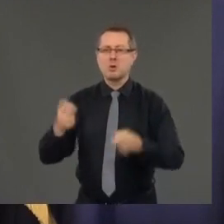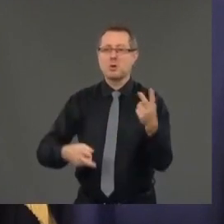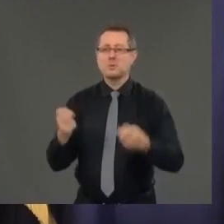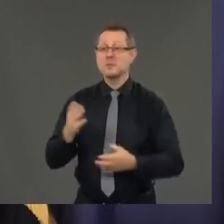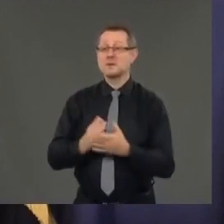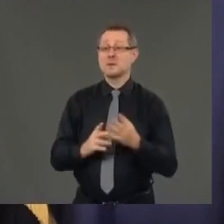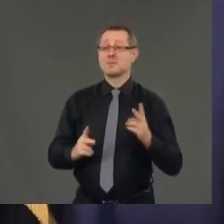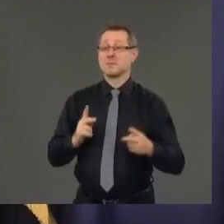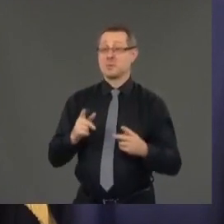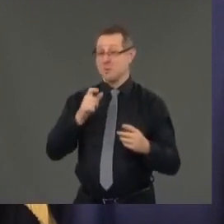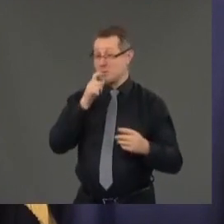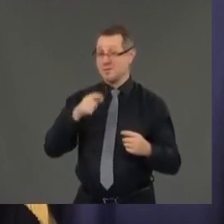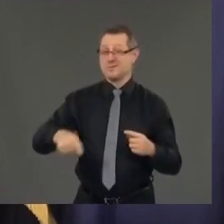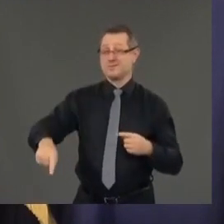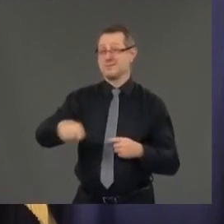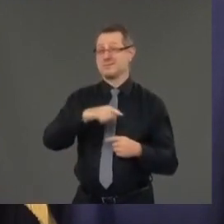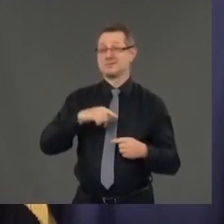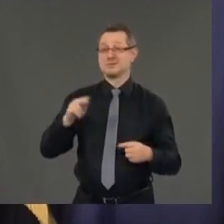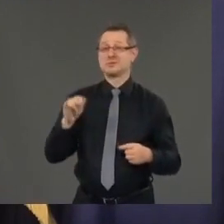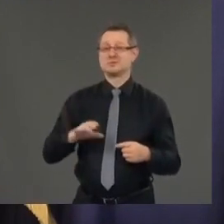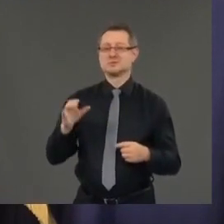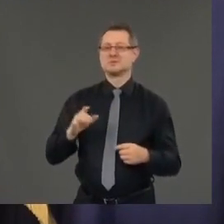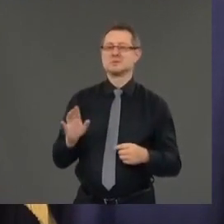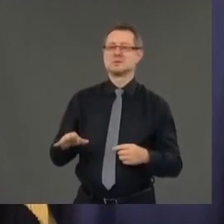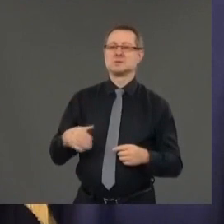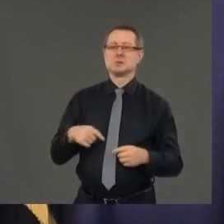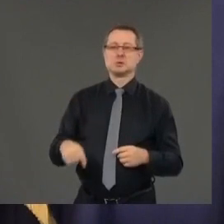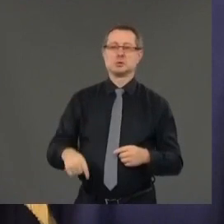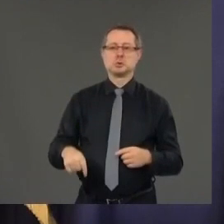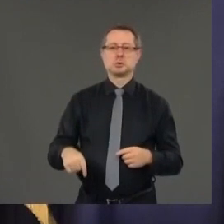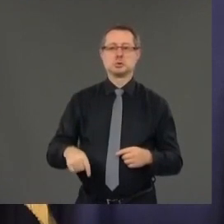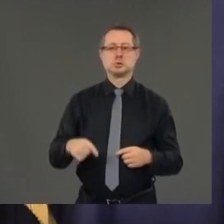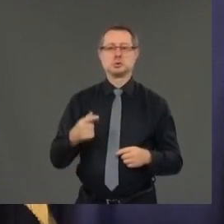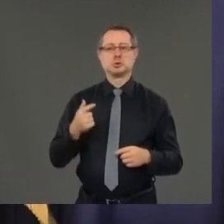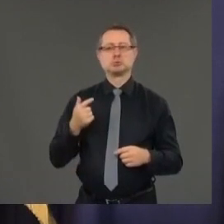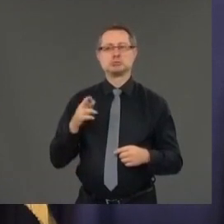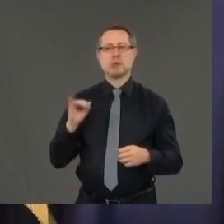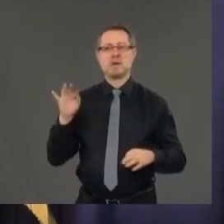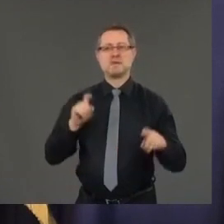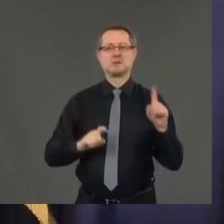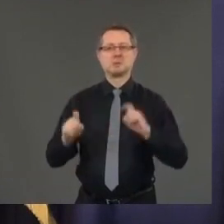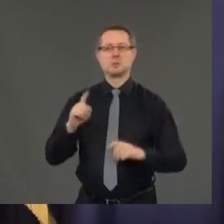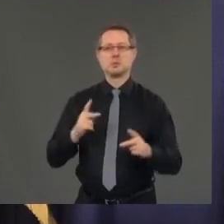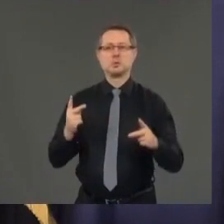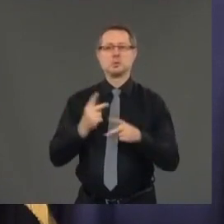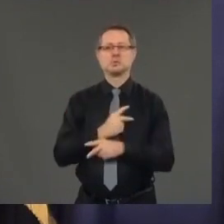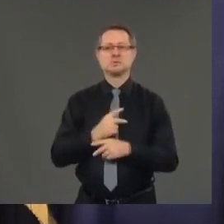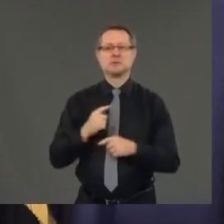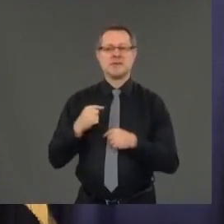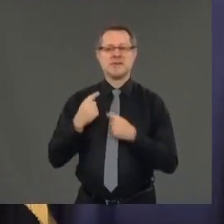YOU HAVE THE OCCURRENCE OF LOOTING. FOR PEOPLE COMING ALL IN THE